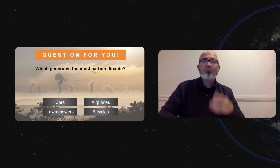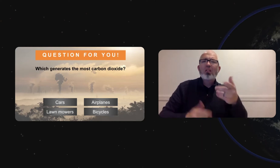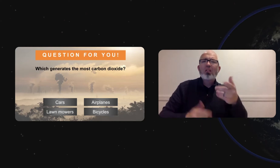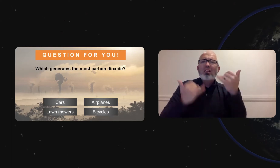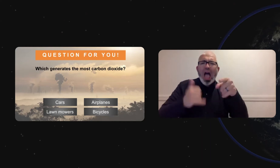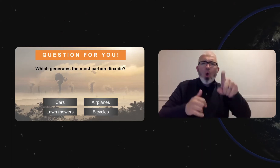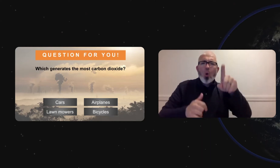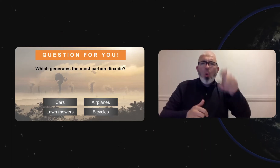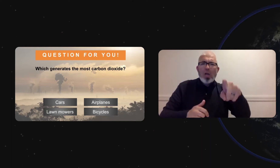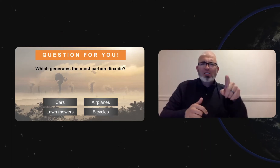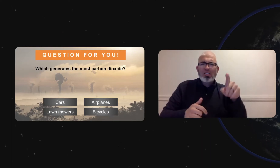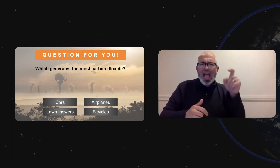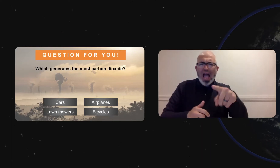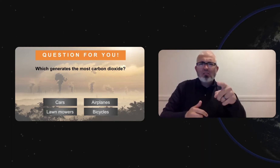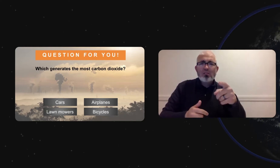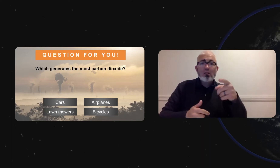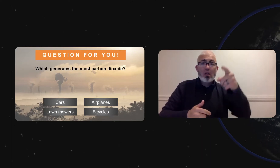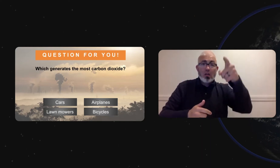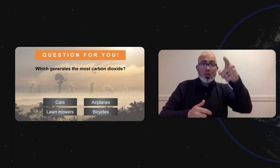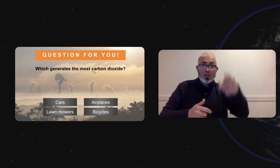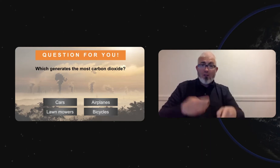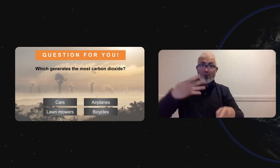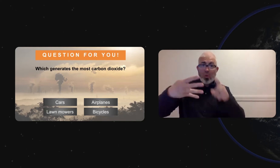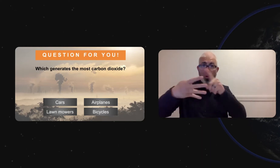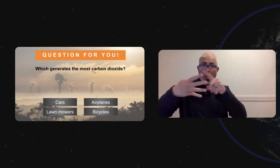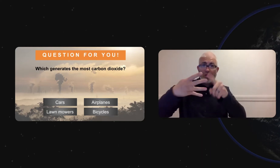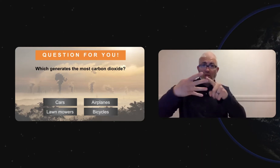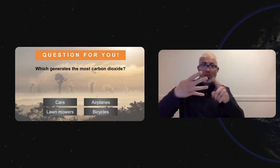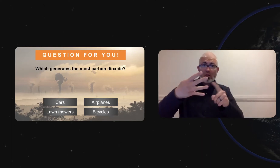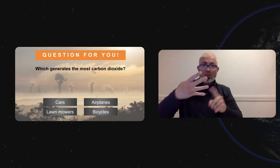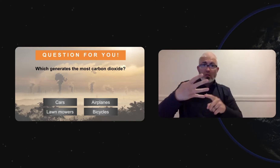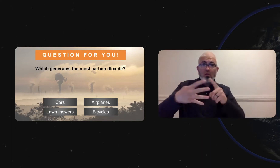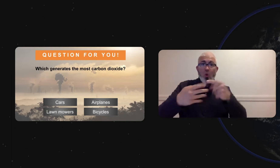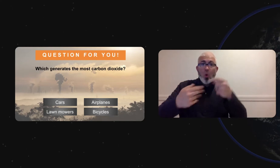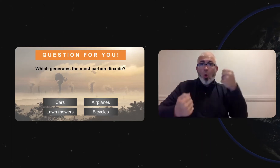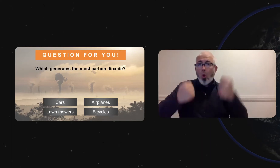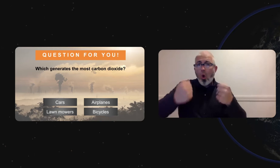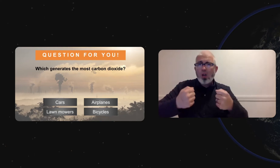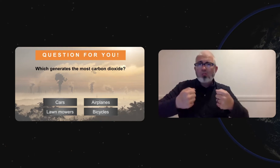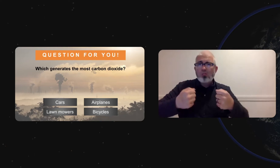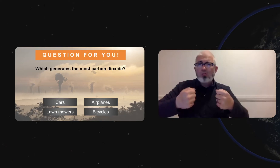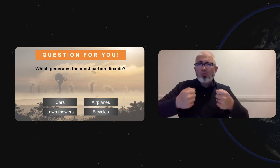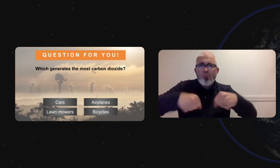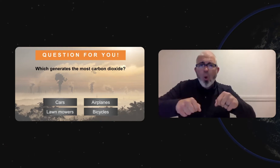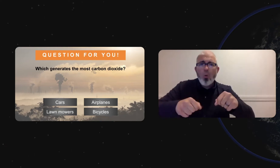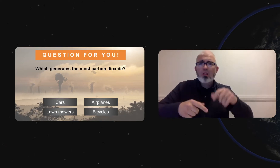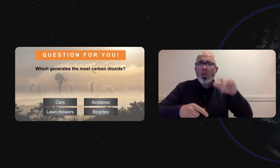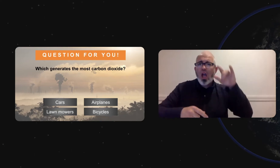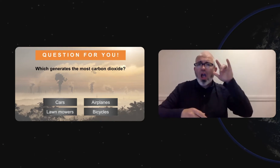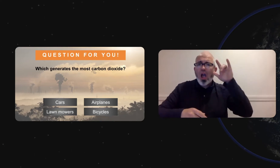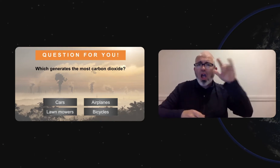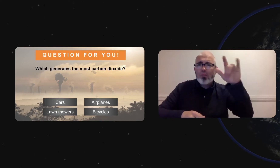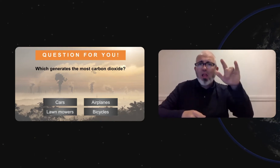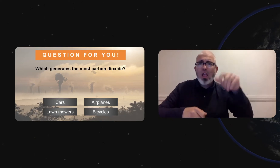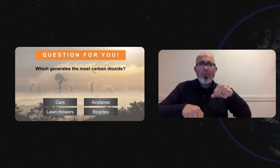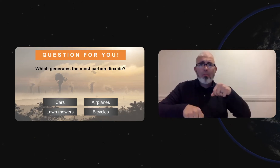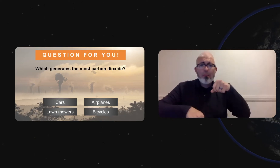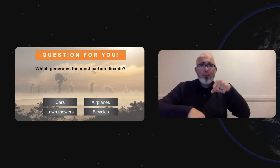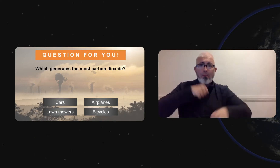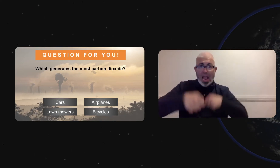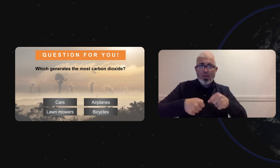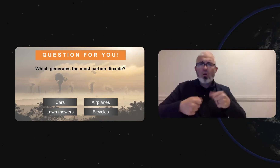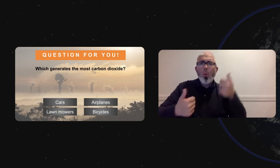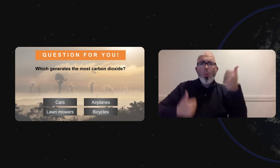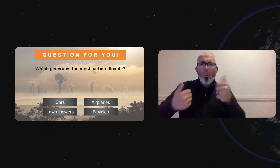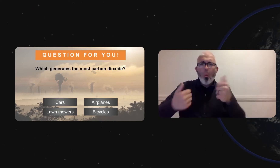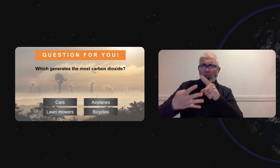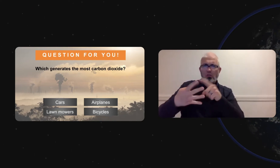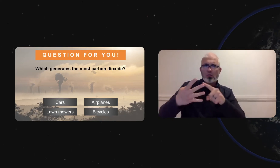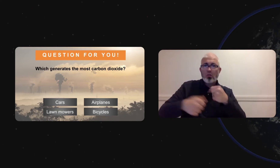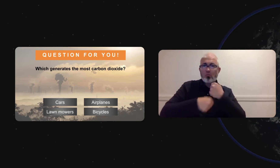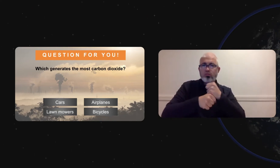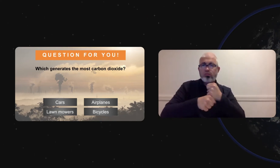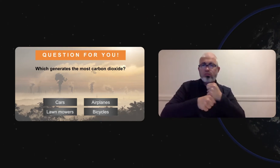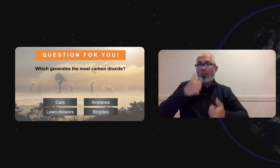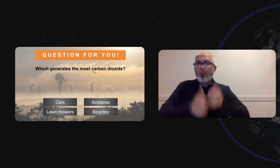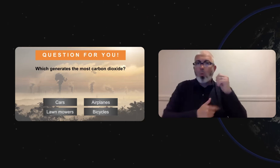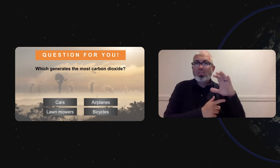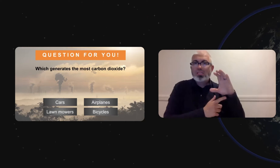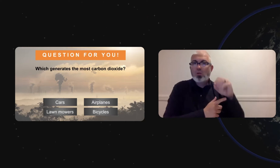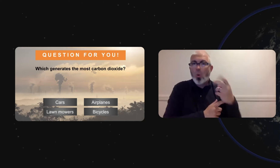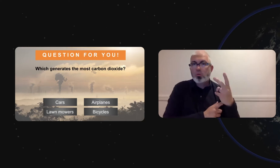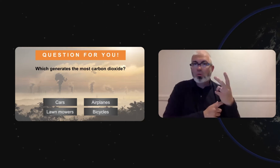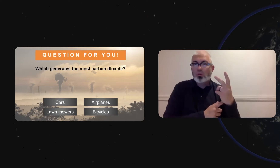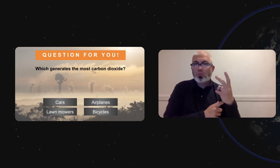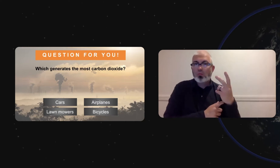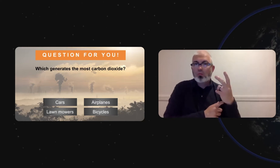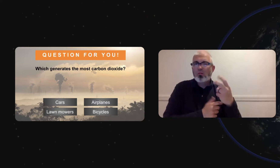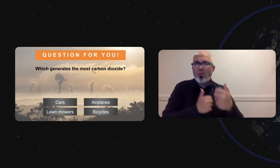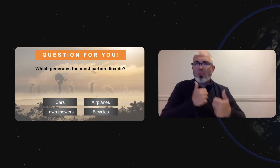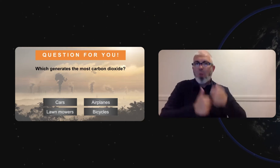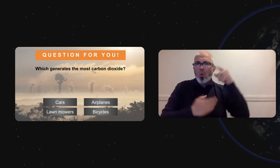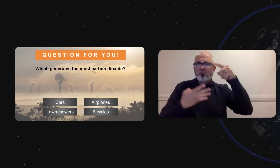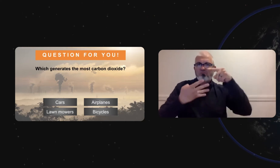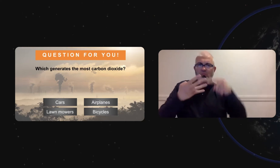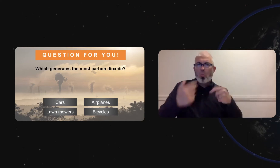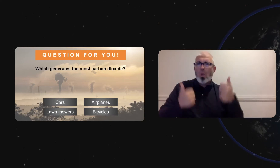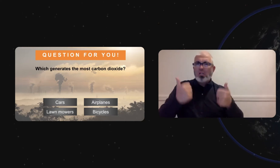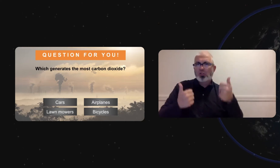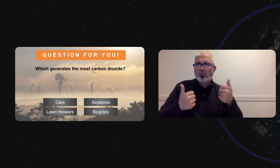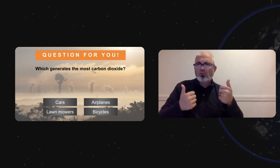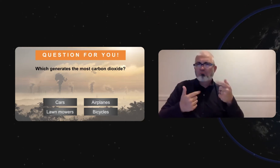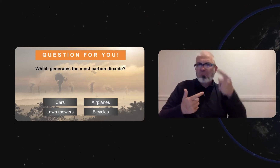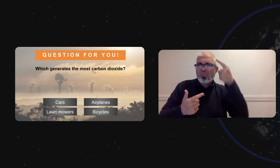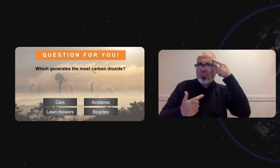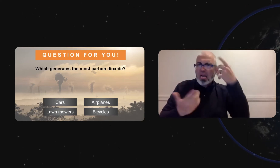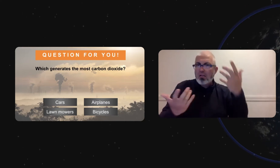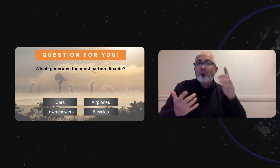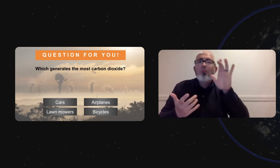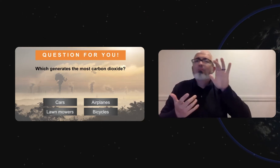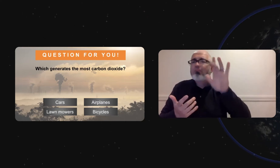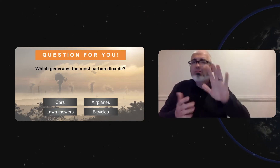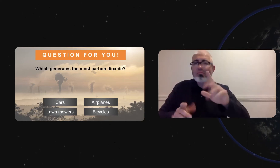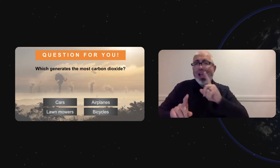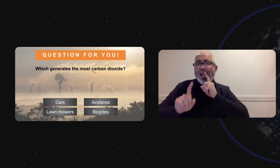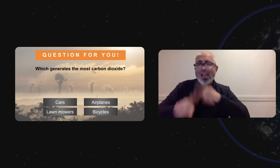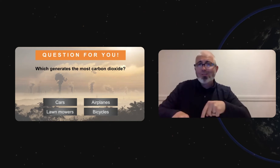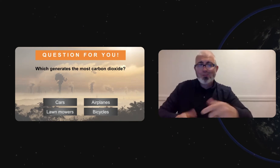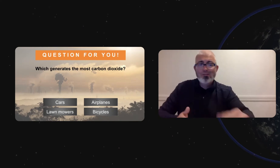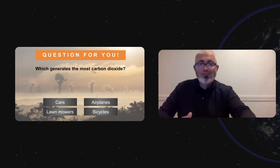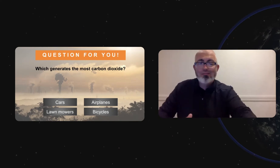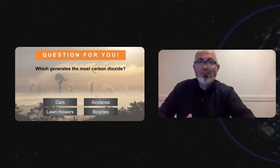[Question on Screen]